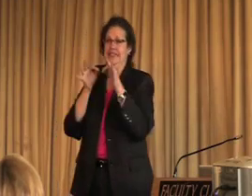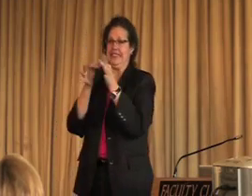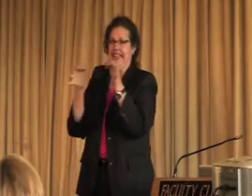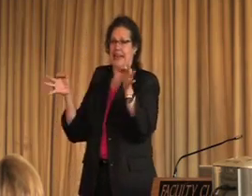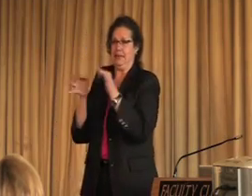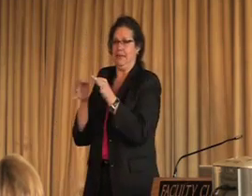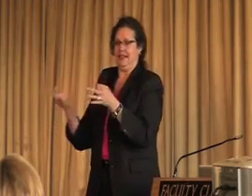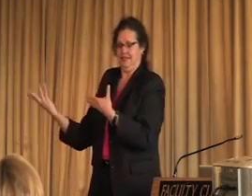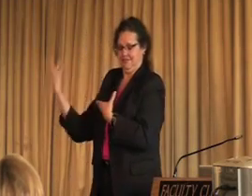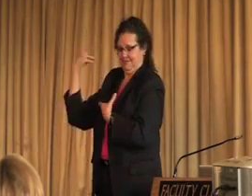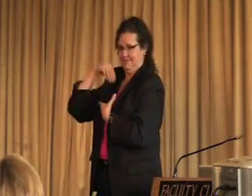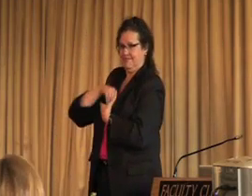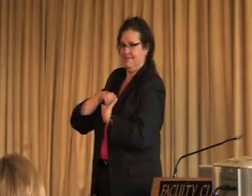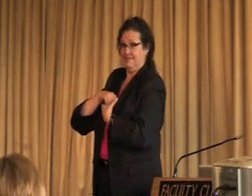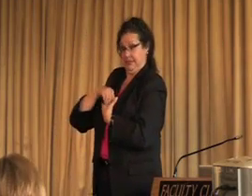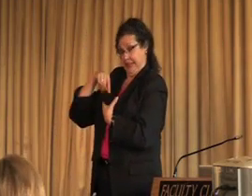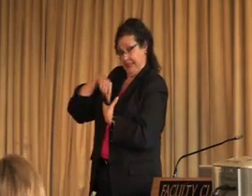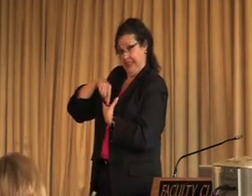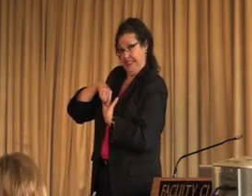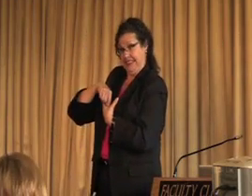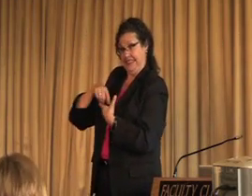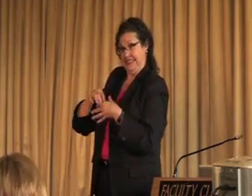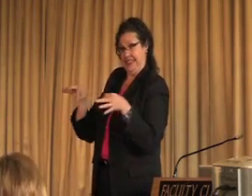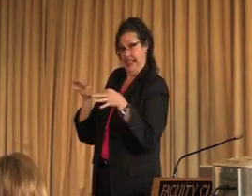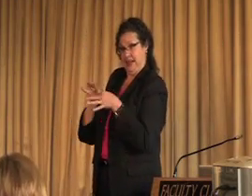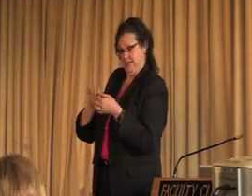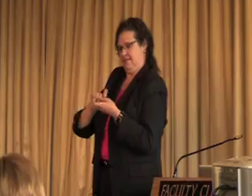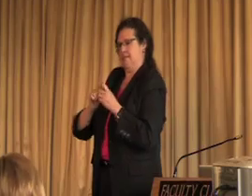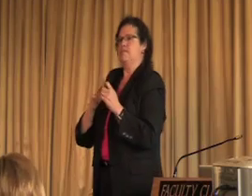to thank your parents for that, because that has become an integral part of who I am, and